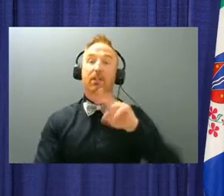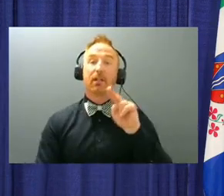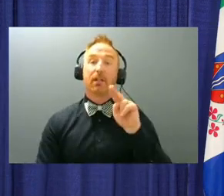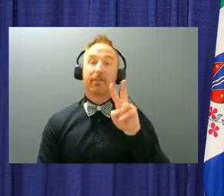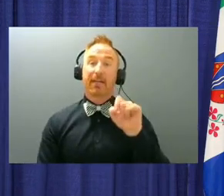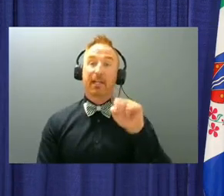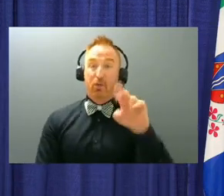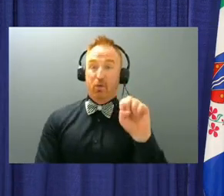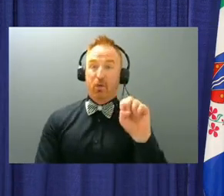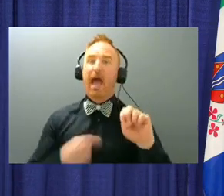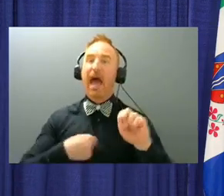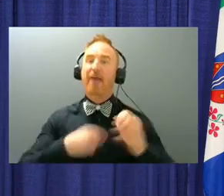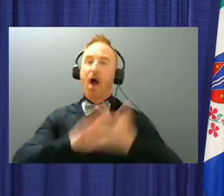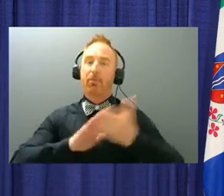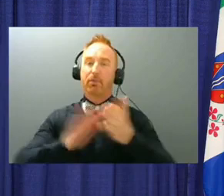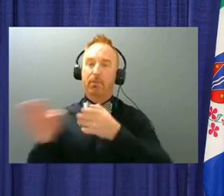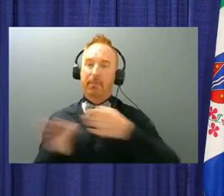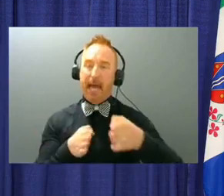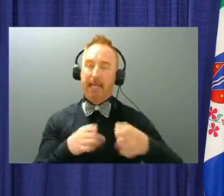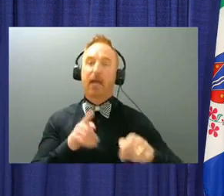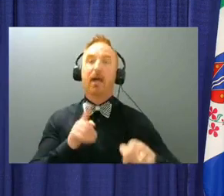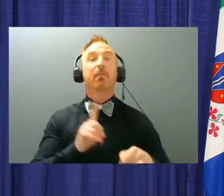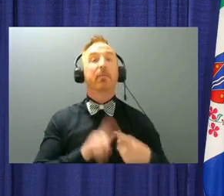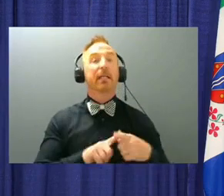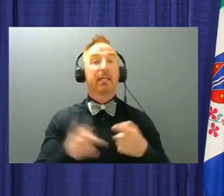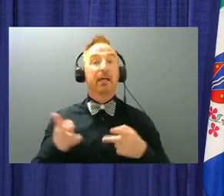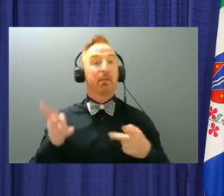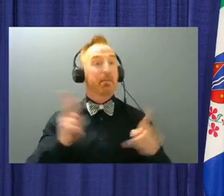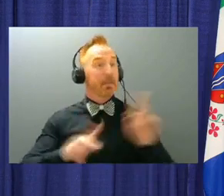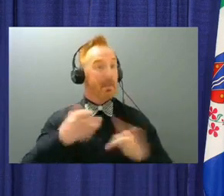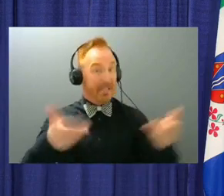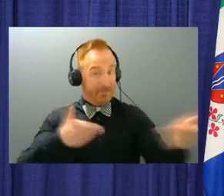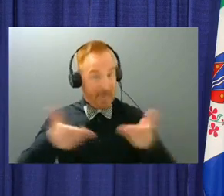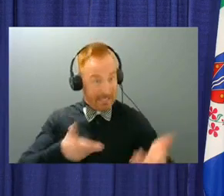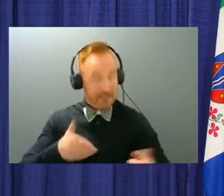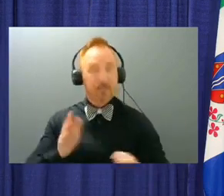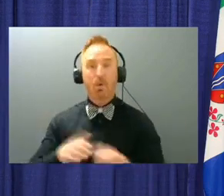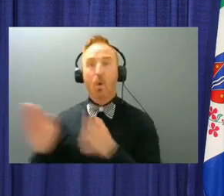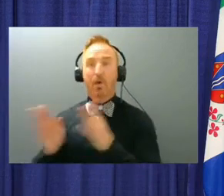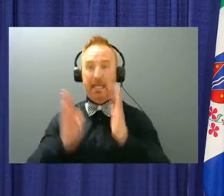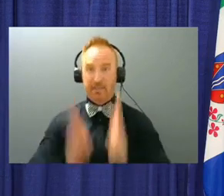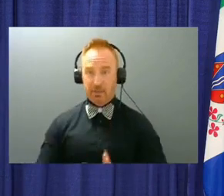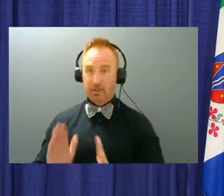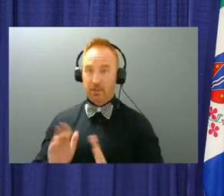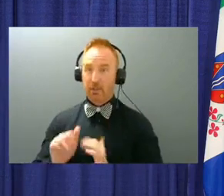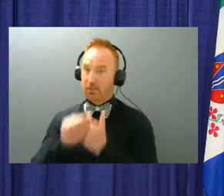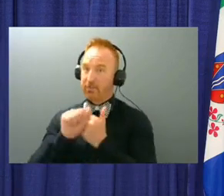Rental venues need to have an operational plan and guests and organizers need to follow the plan.